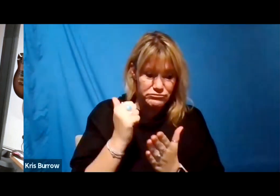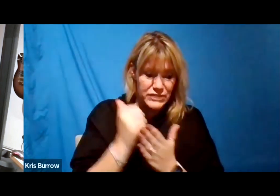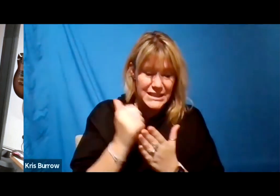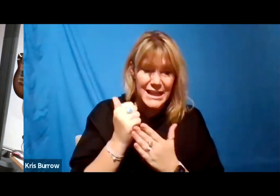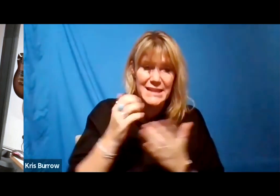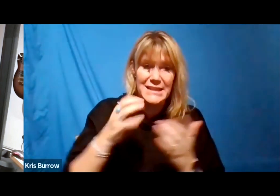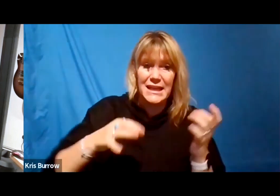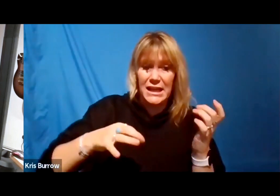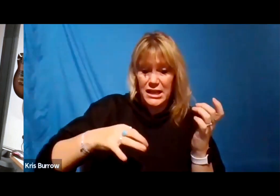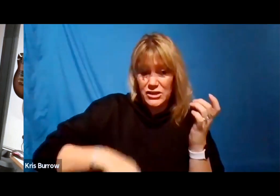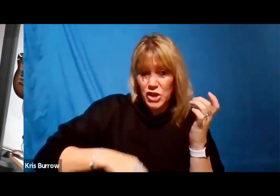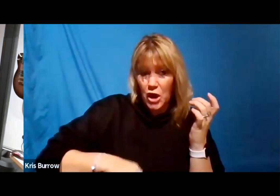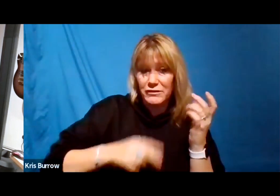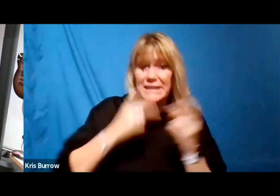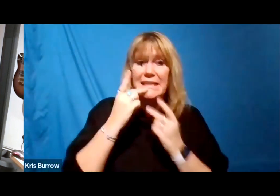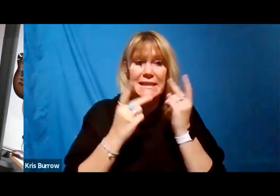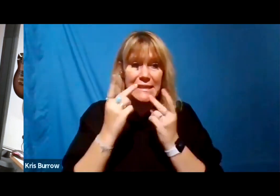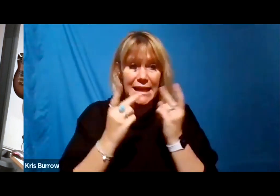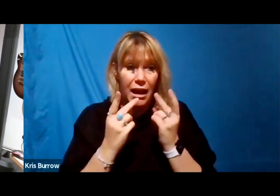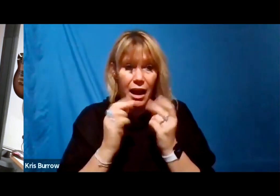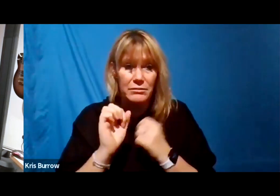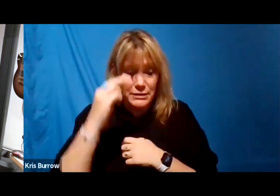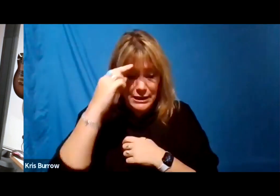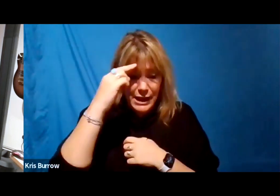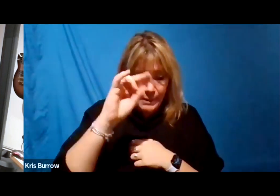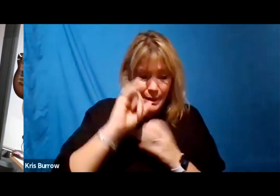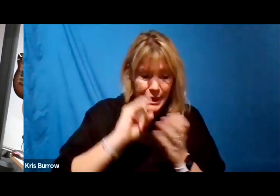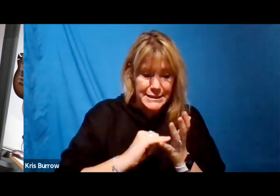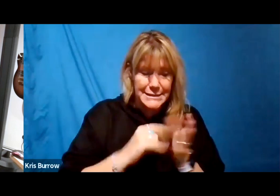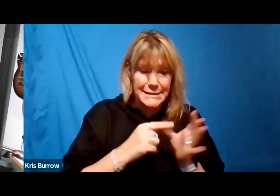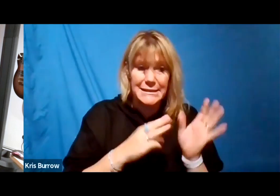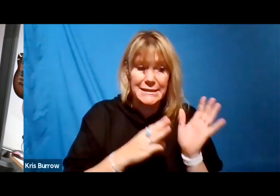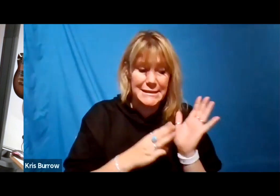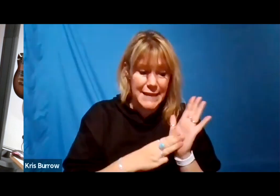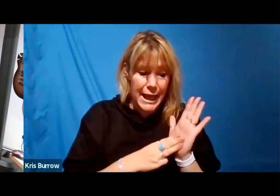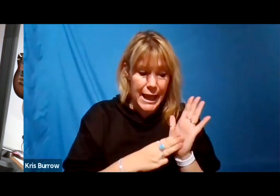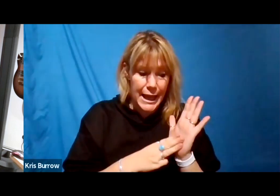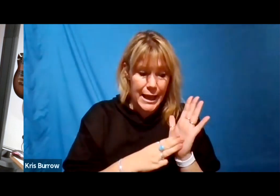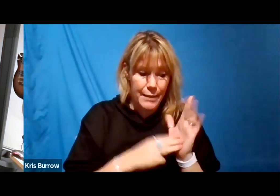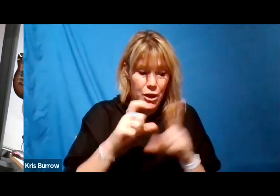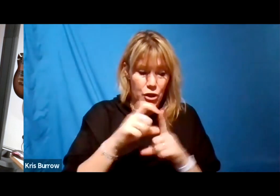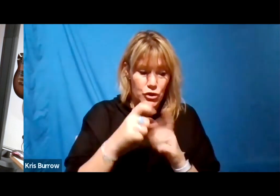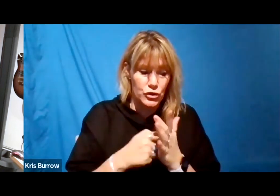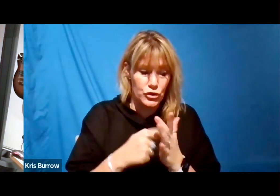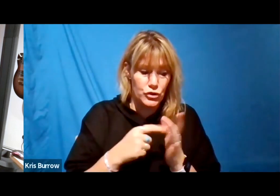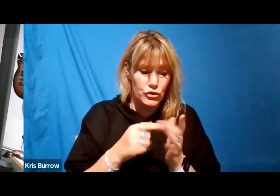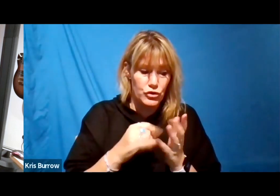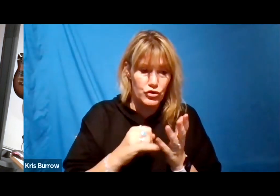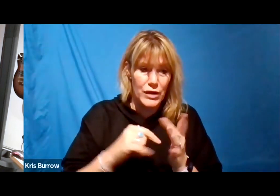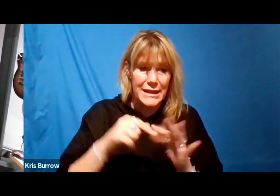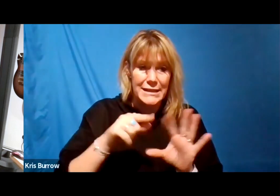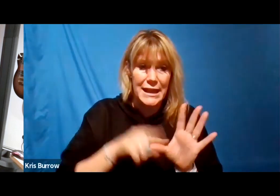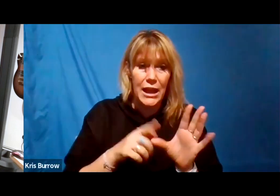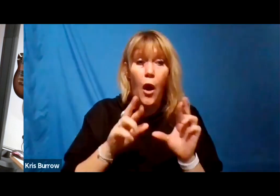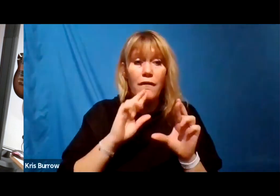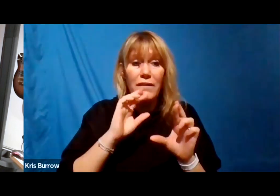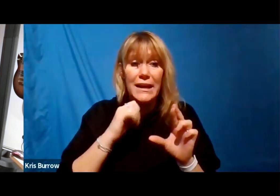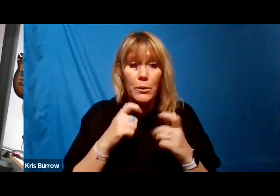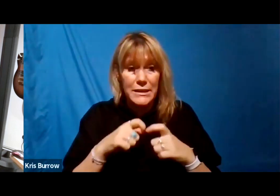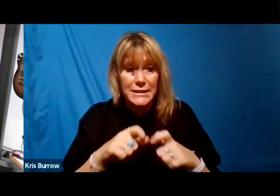and singer and hopefully he will still be awake, because they had third child